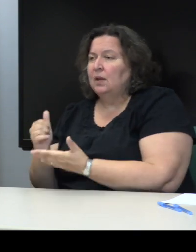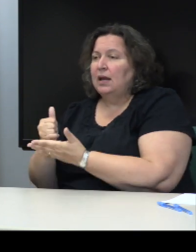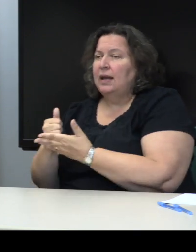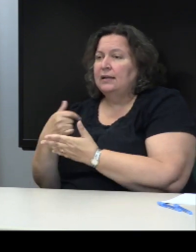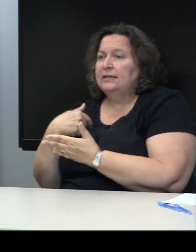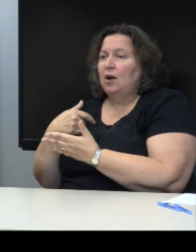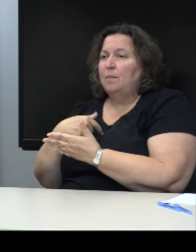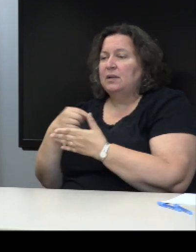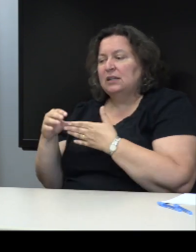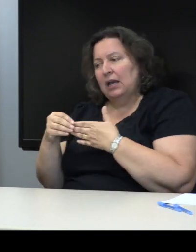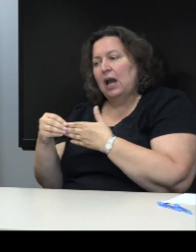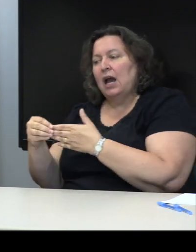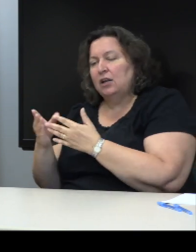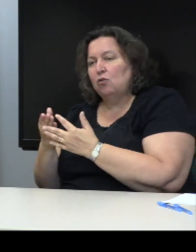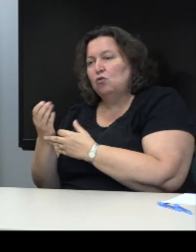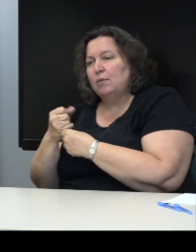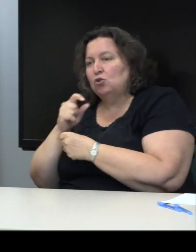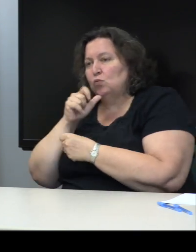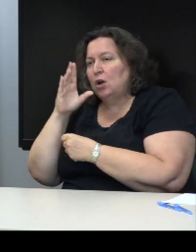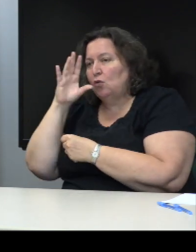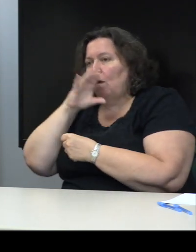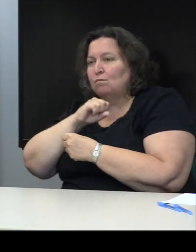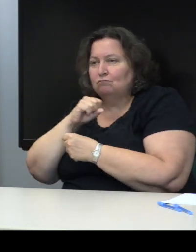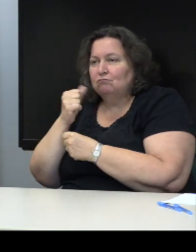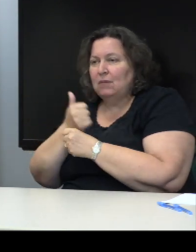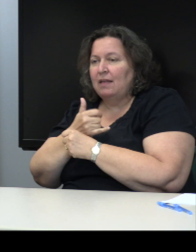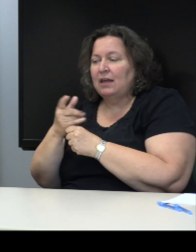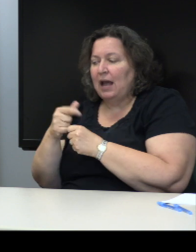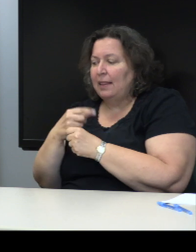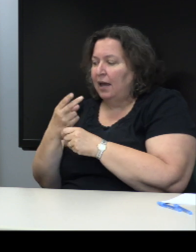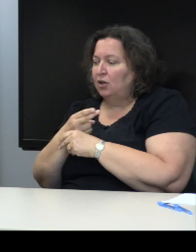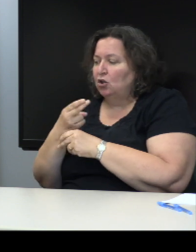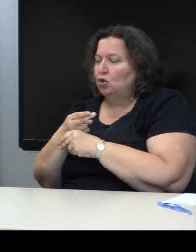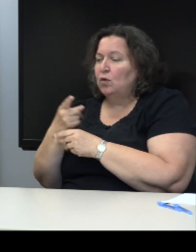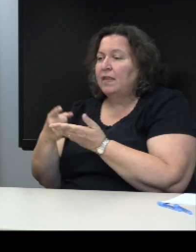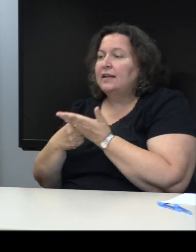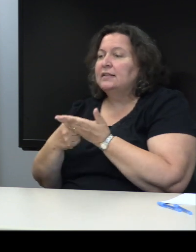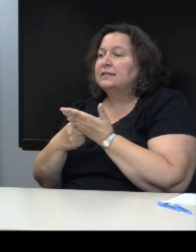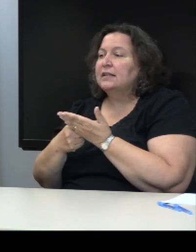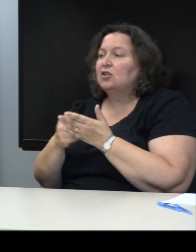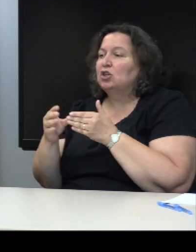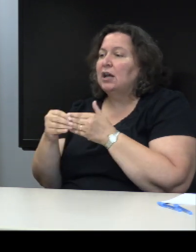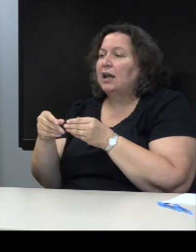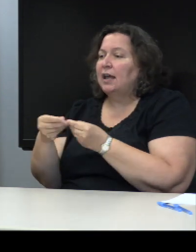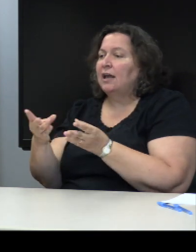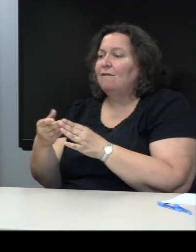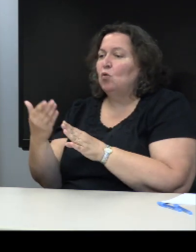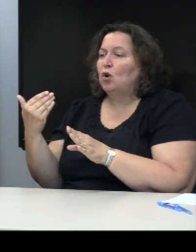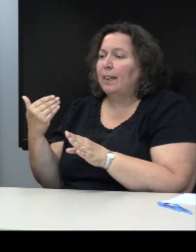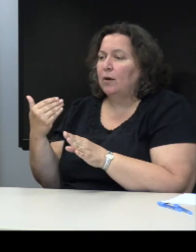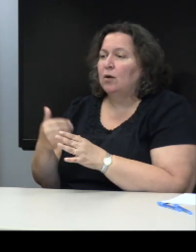and make sure we don’t overlook anything, I would like to use the Discussion Guide that I passed out earlier.